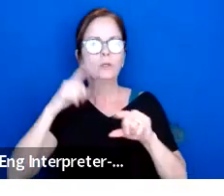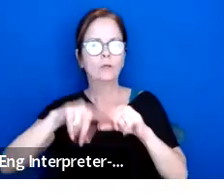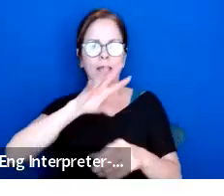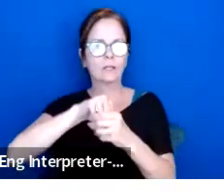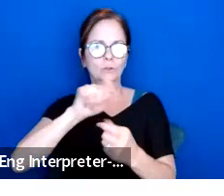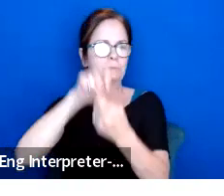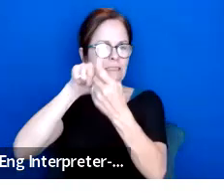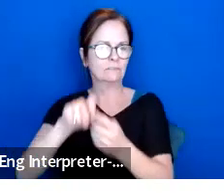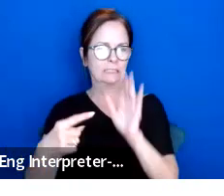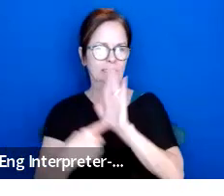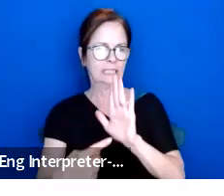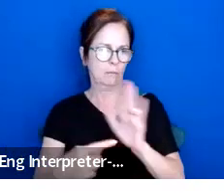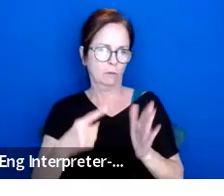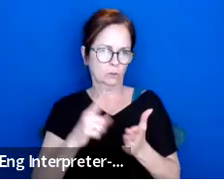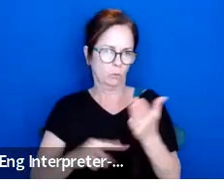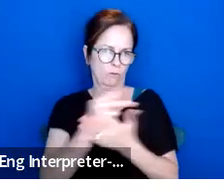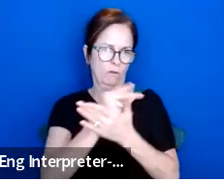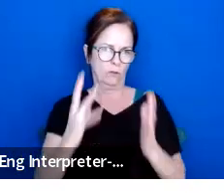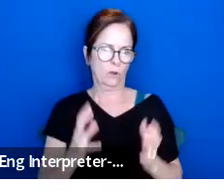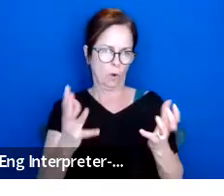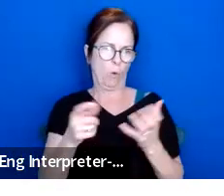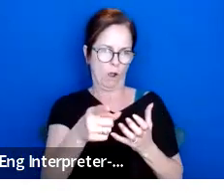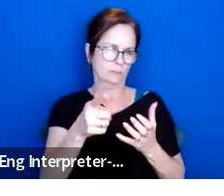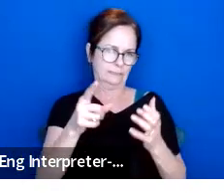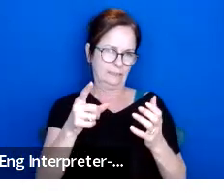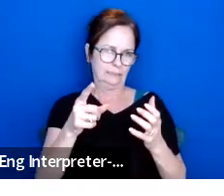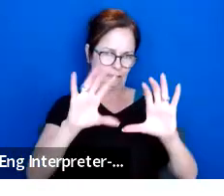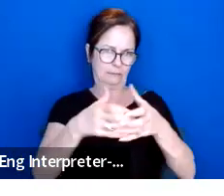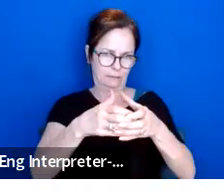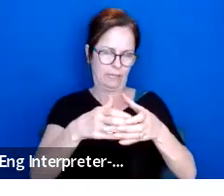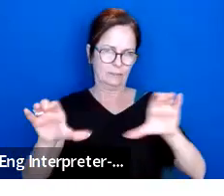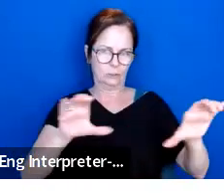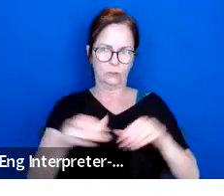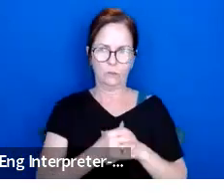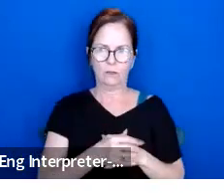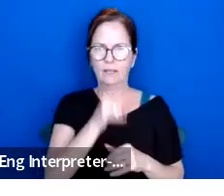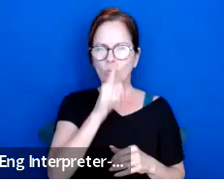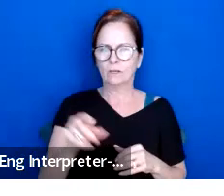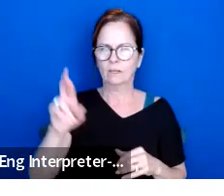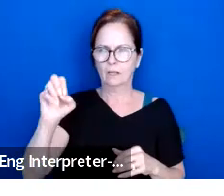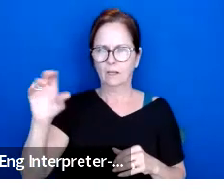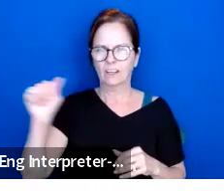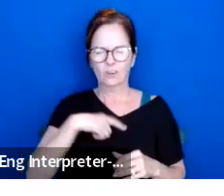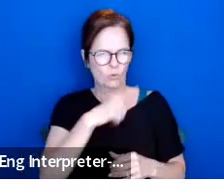Should be there. And then. No, it'd be hard. It would be hard to prove that you're not doing it.